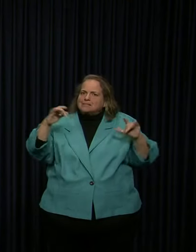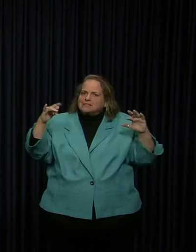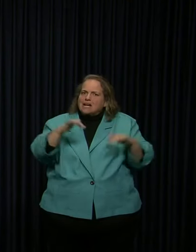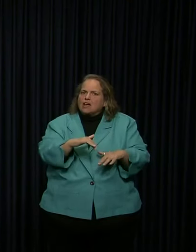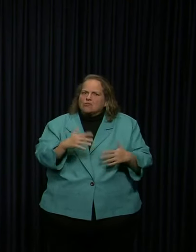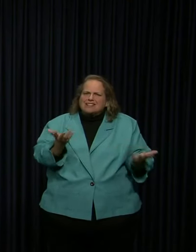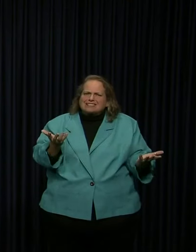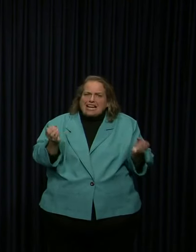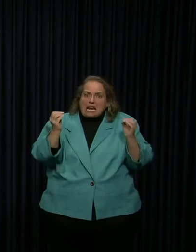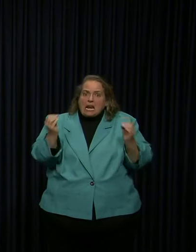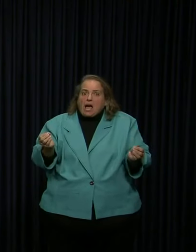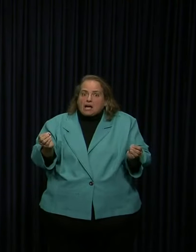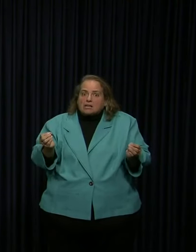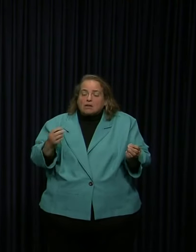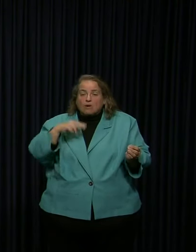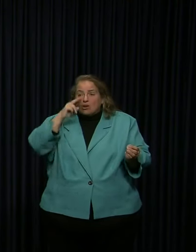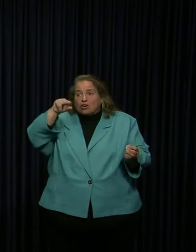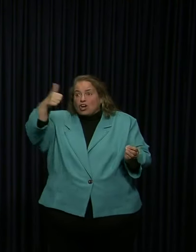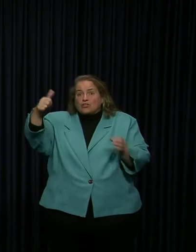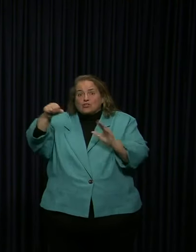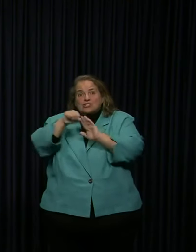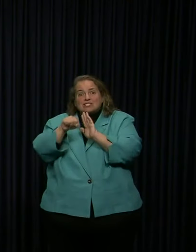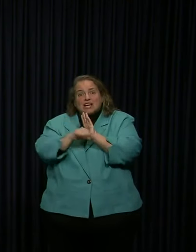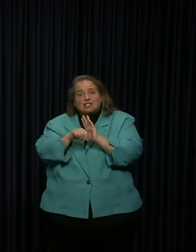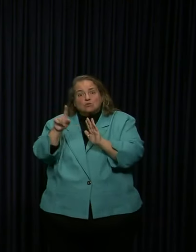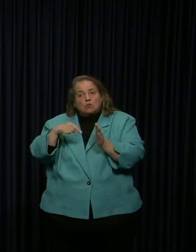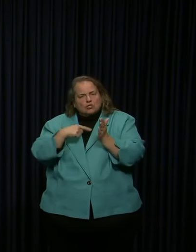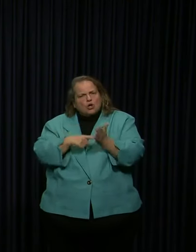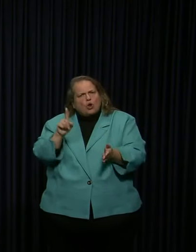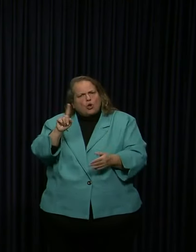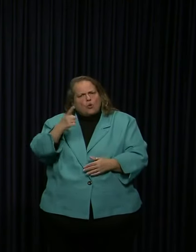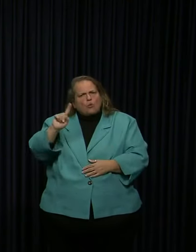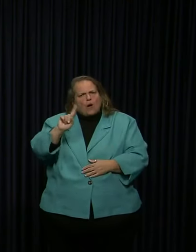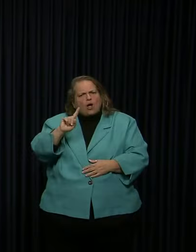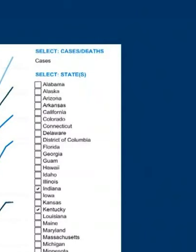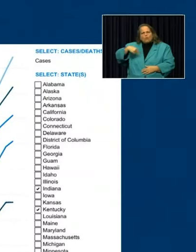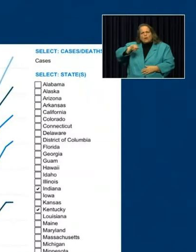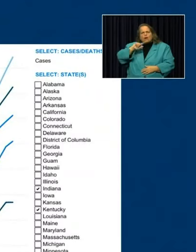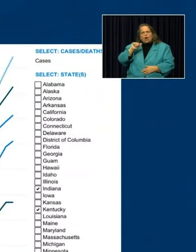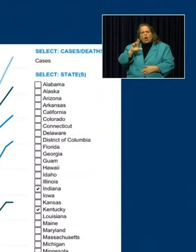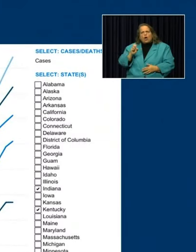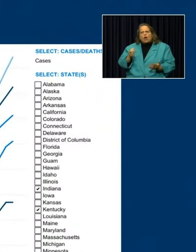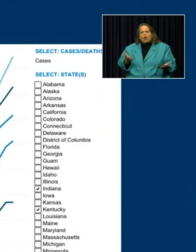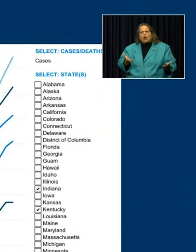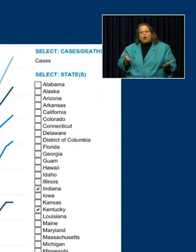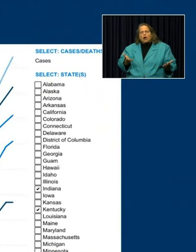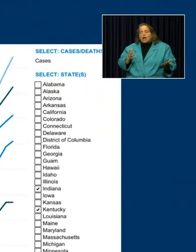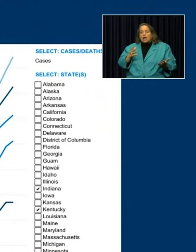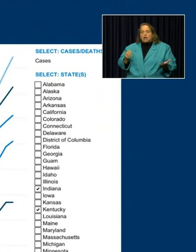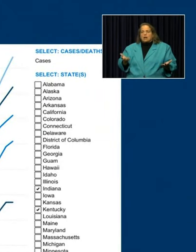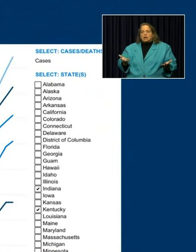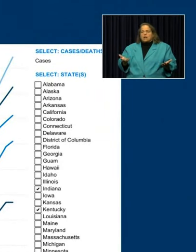MORE PEOPLE. THAT'S WHY WE'VE OPENED IT UP TO